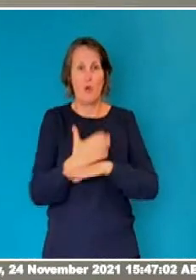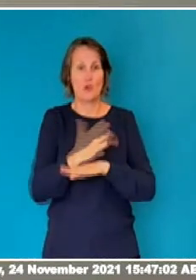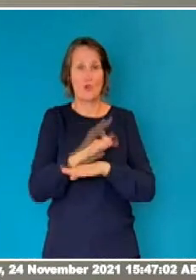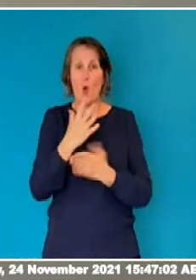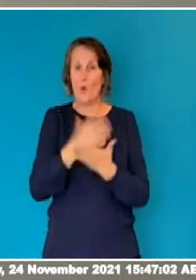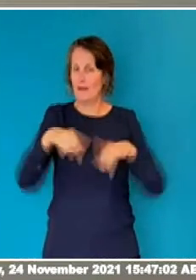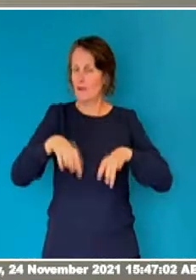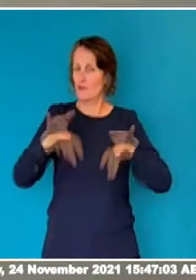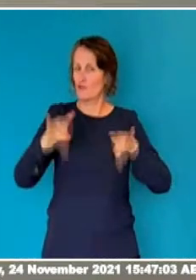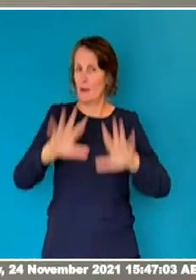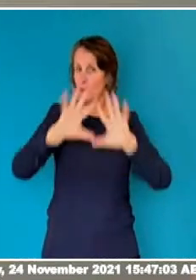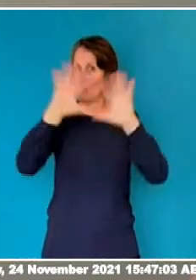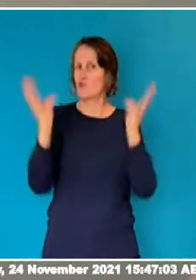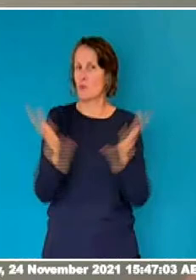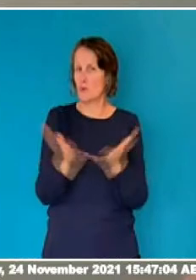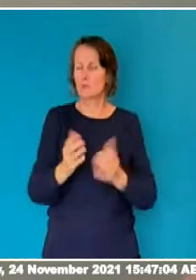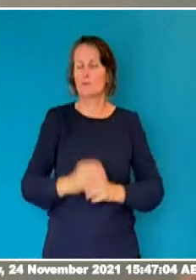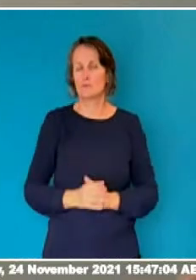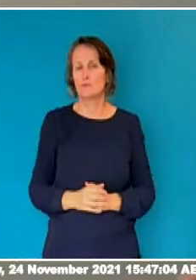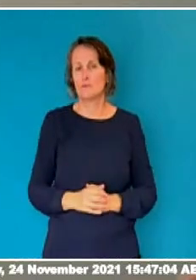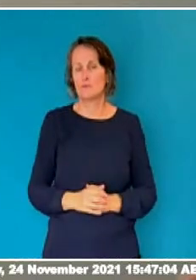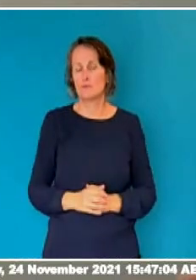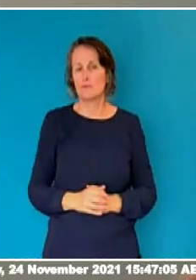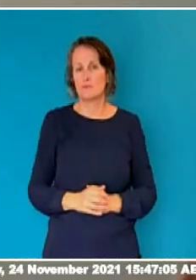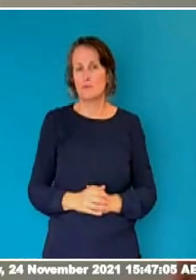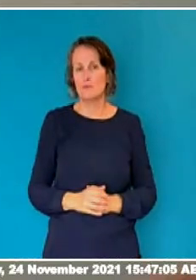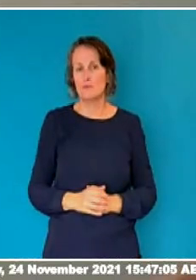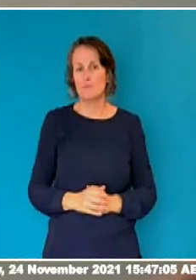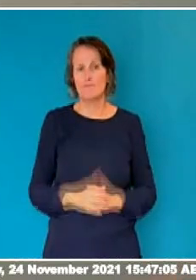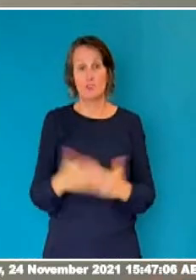Australia. And that starts right from the bid phase of a project, right through the